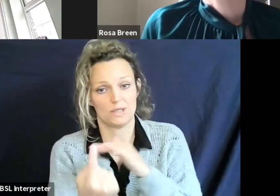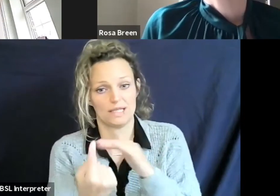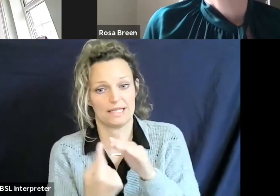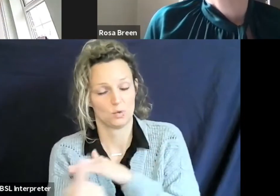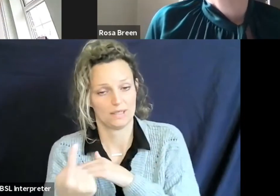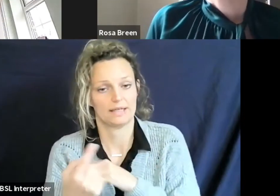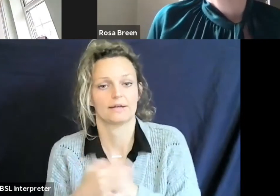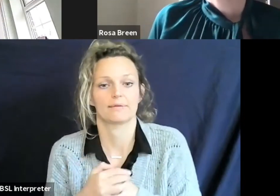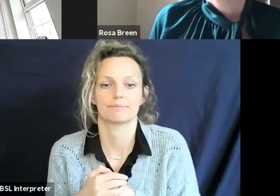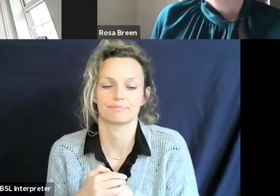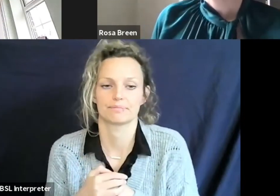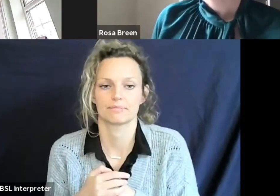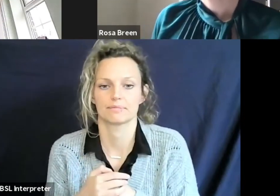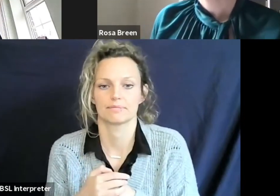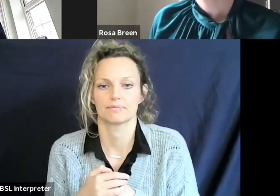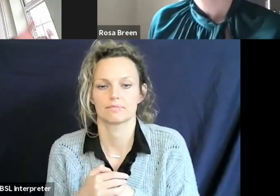as to who can write the best application, who can write it the most appropriately or in a way the